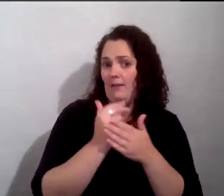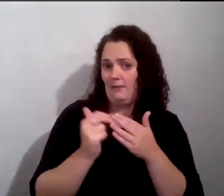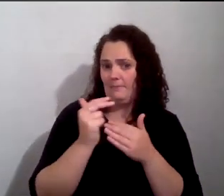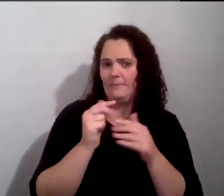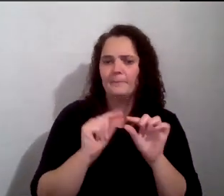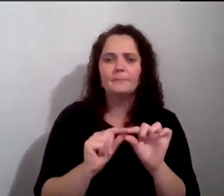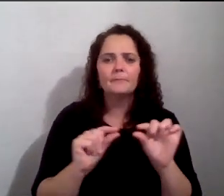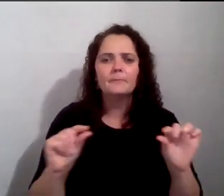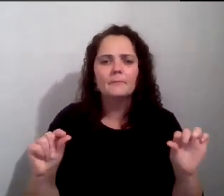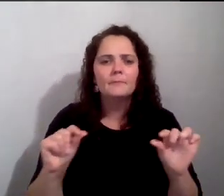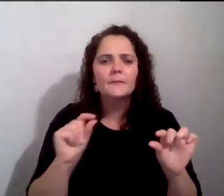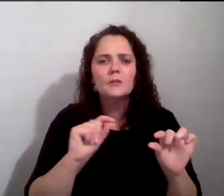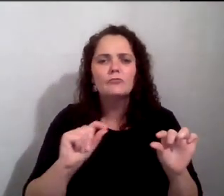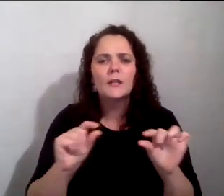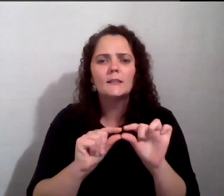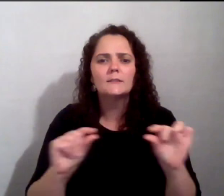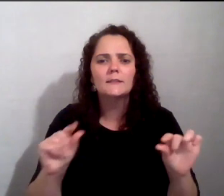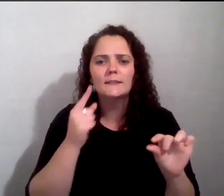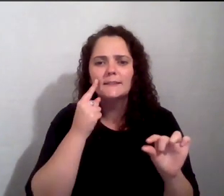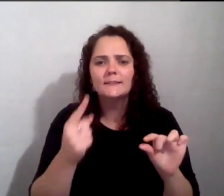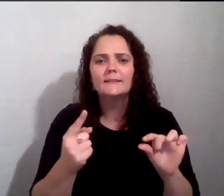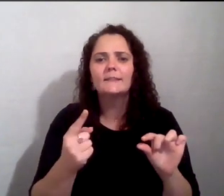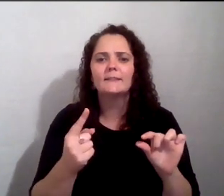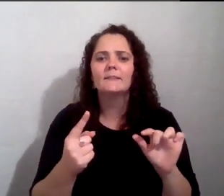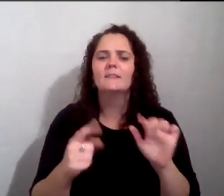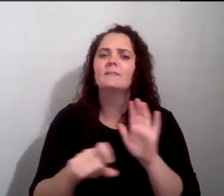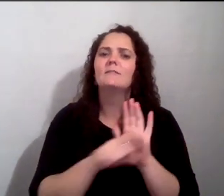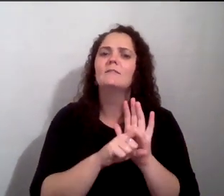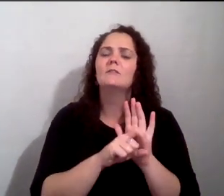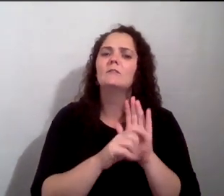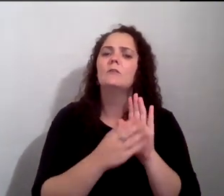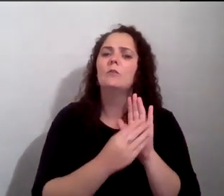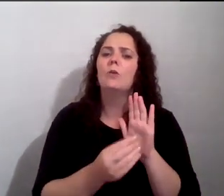He died in 1959 and the public trustee of the Northern Territory Government